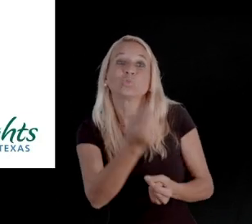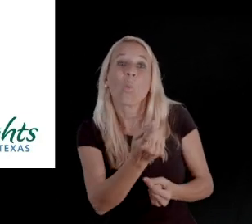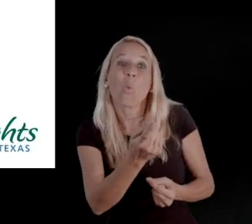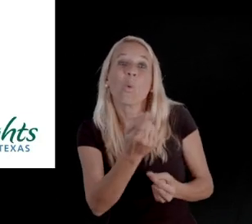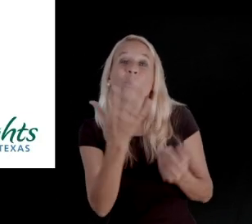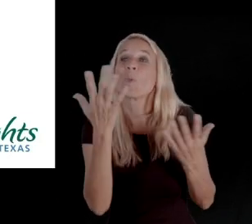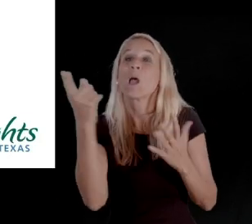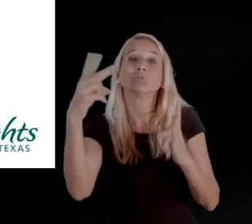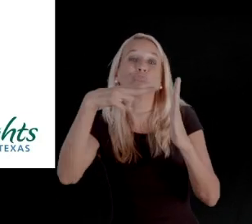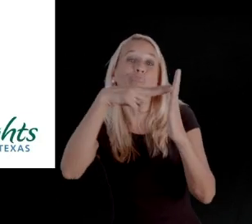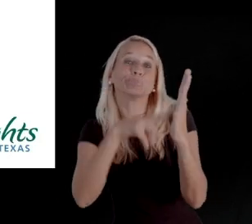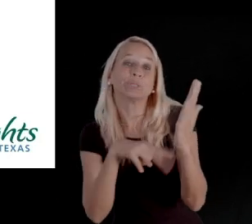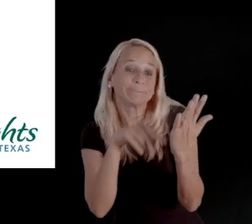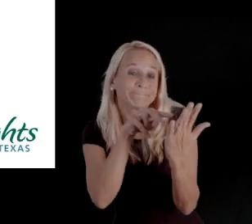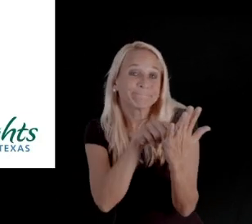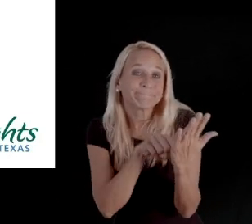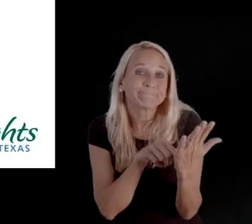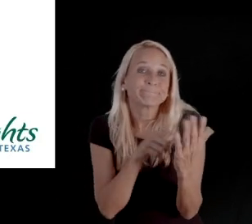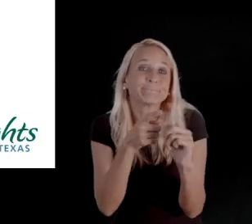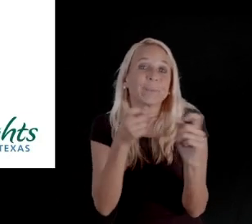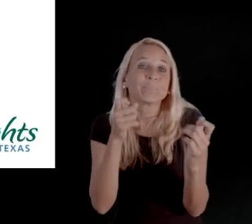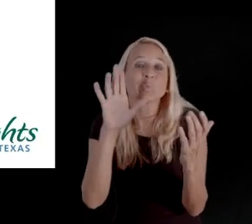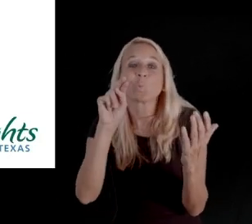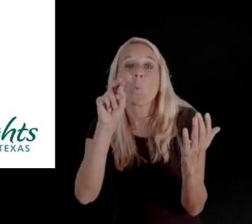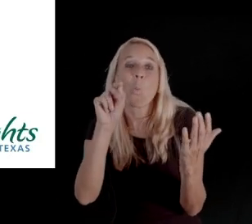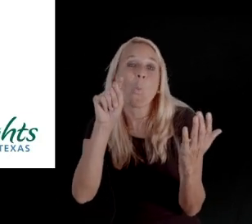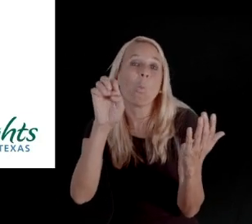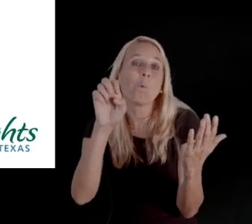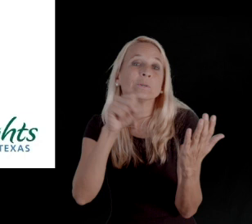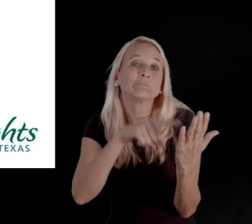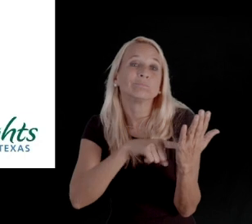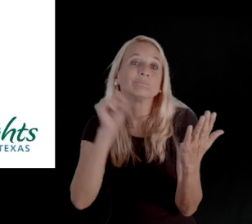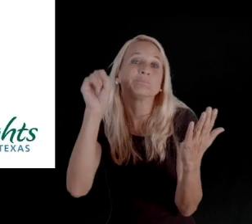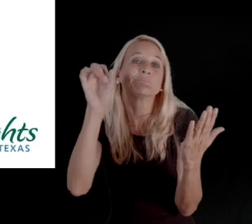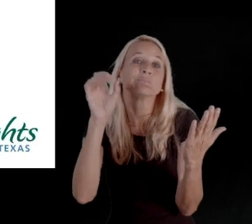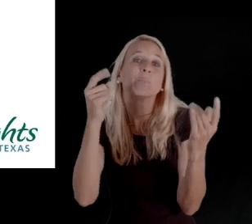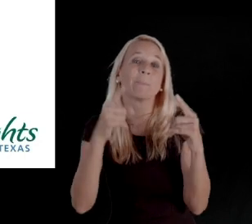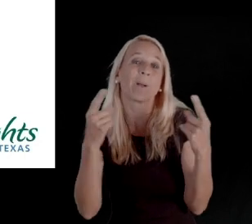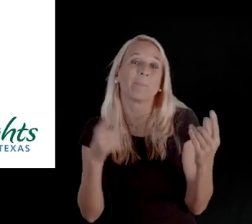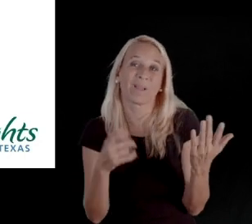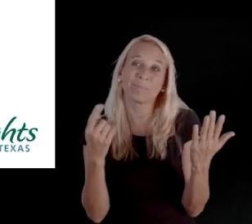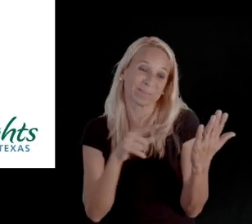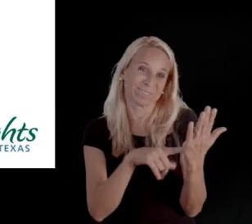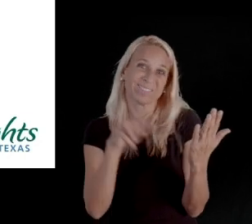whatever they've read from their little notes, this is what's actually happening, and this is why we feel like,